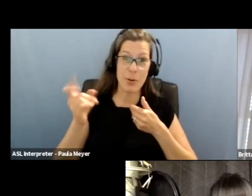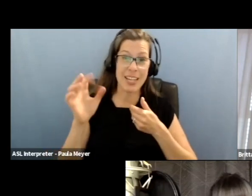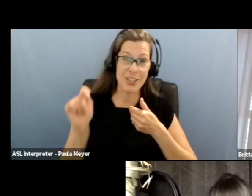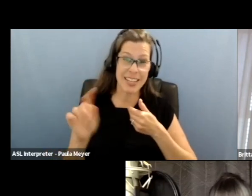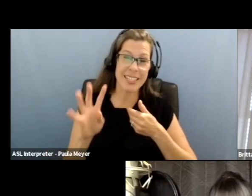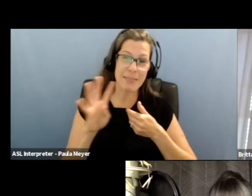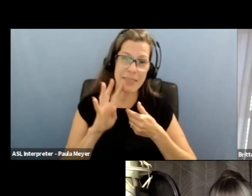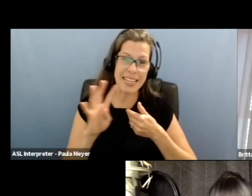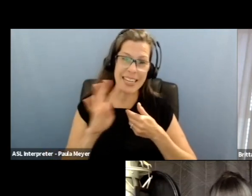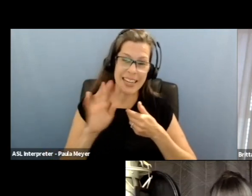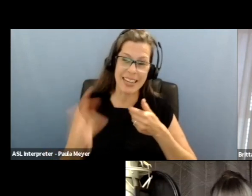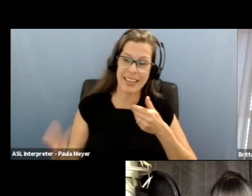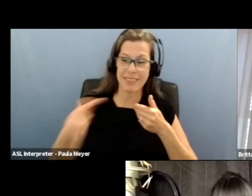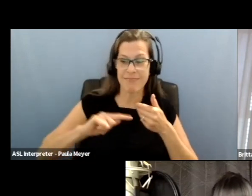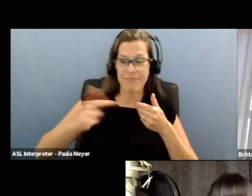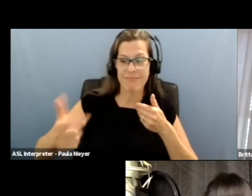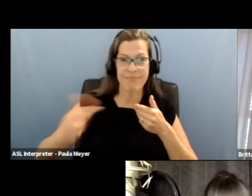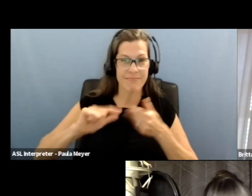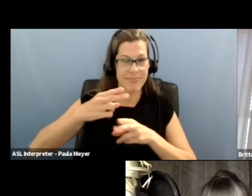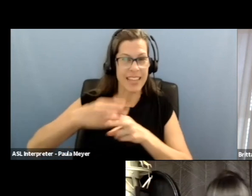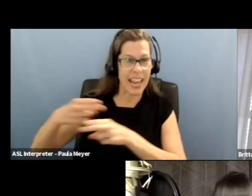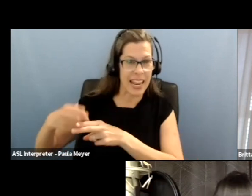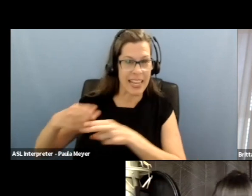When you do a presentation with slides, make sure you're describing all